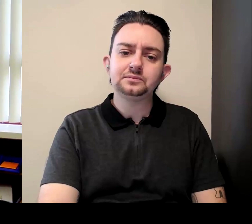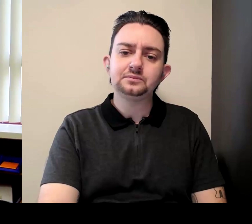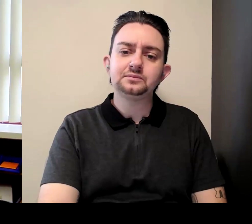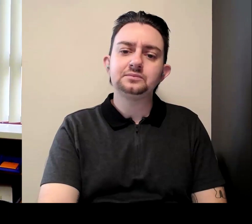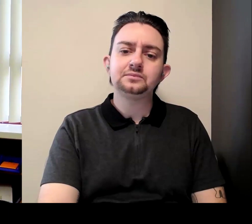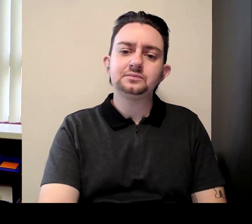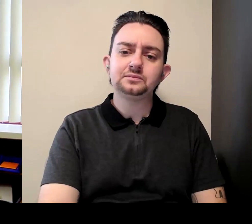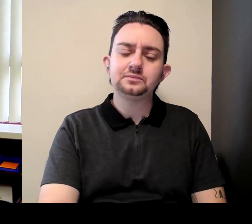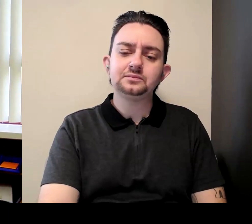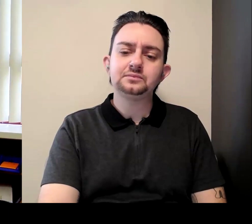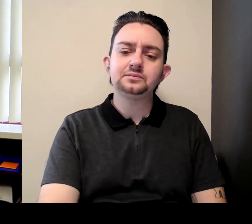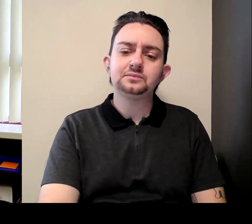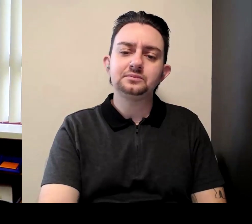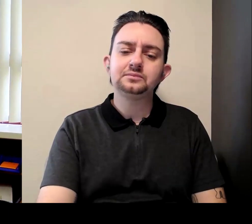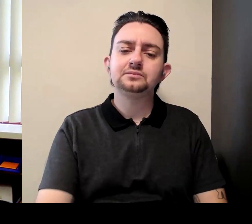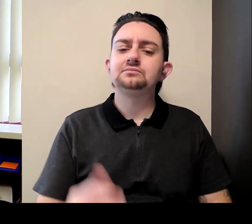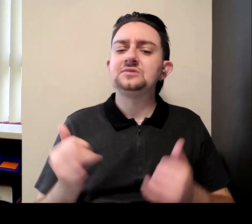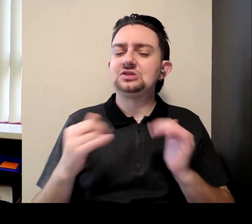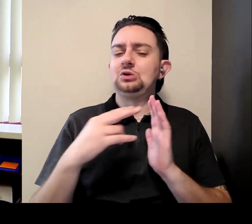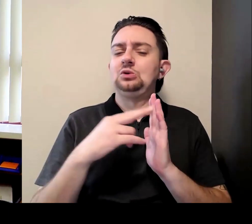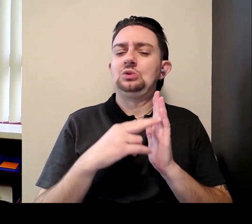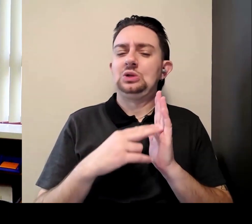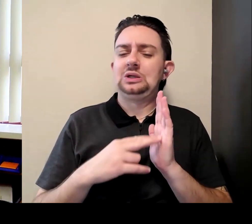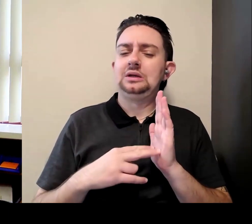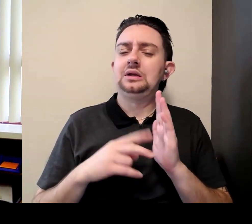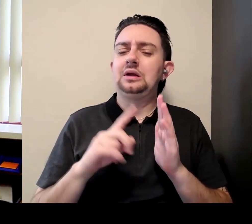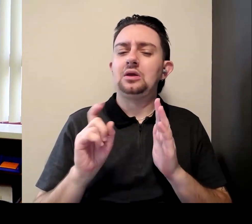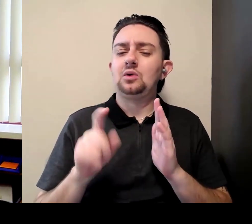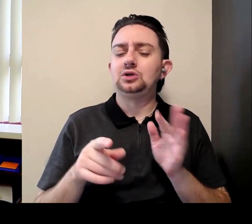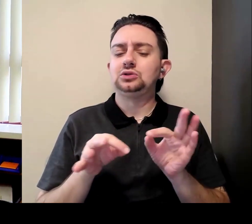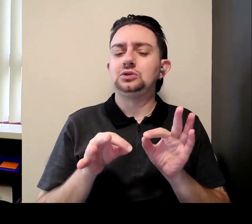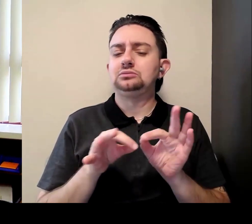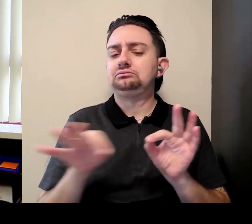On the other hand, how do you differentiate SLD with visual perception challenges from CVI?